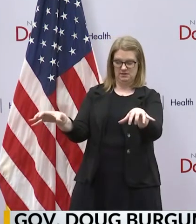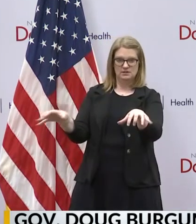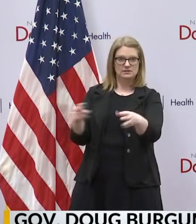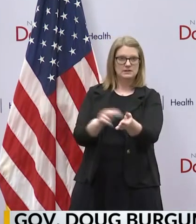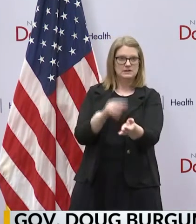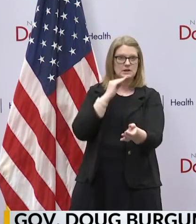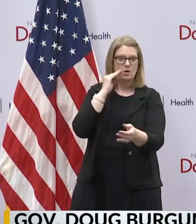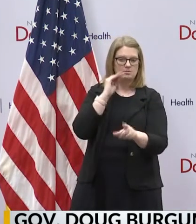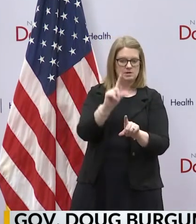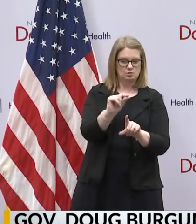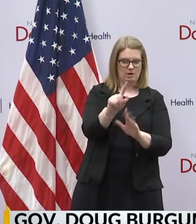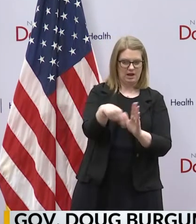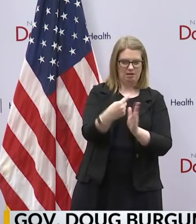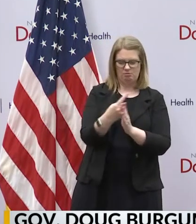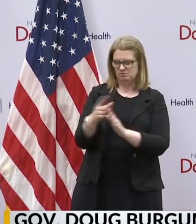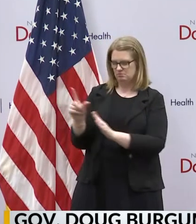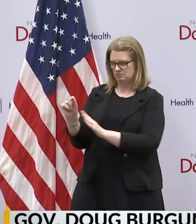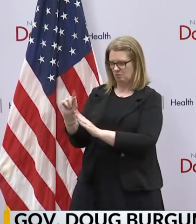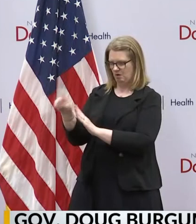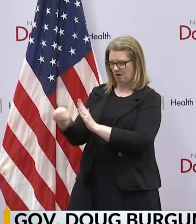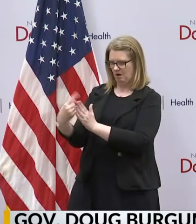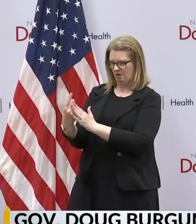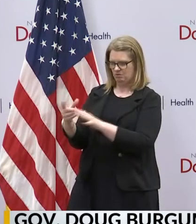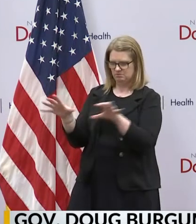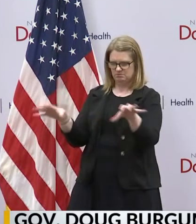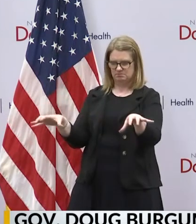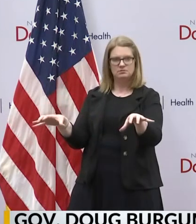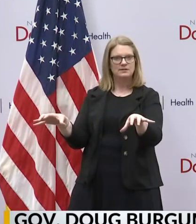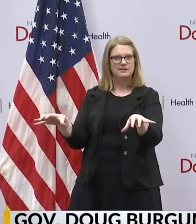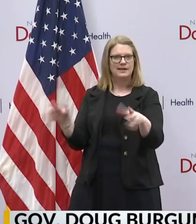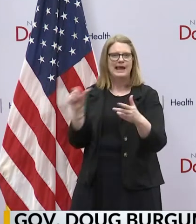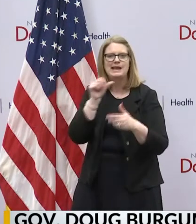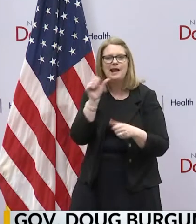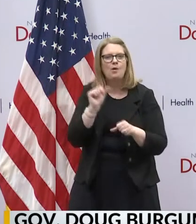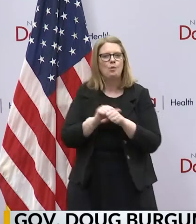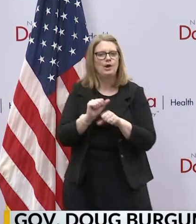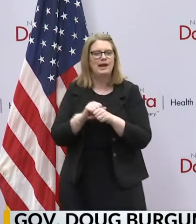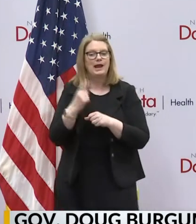CATEGORY, MIGHT HAVE WORKED IN TWO SEPARATE NURSING HOMES, EACH